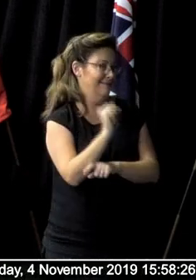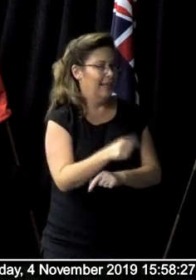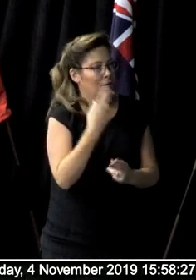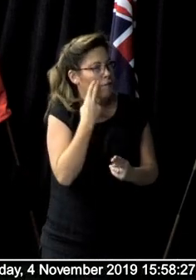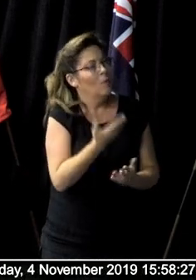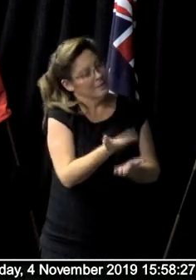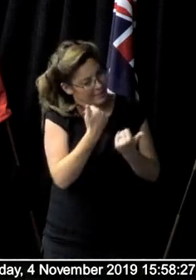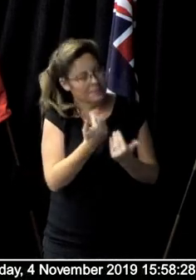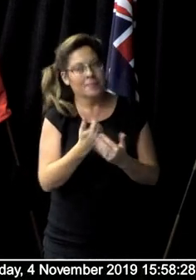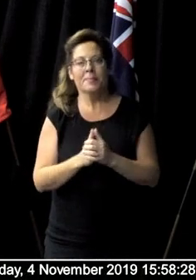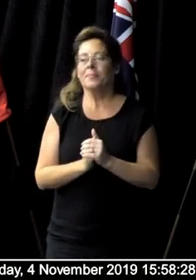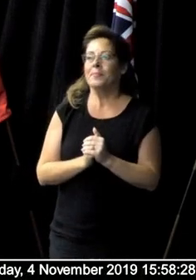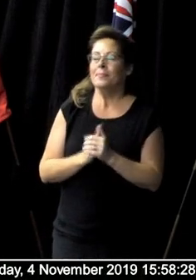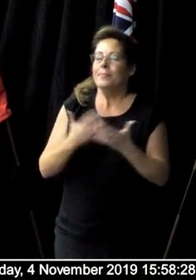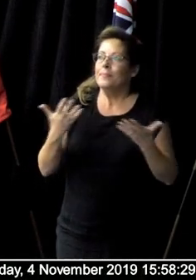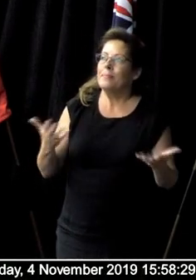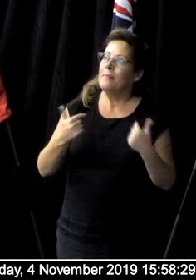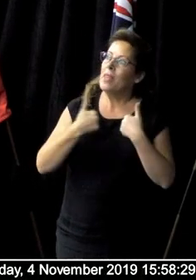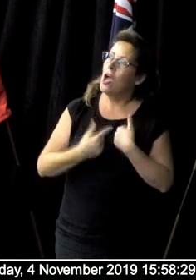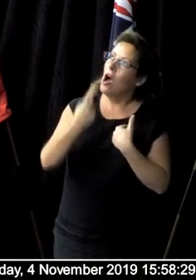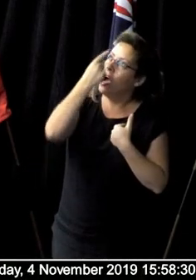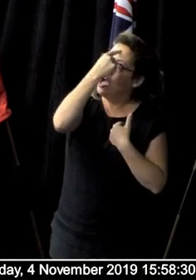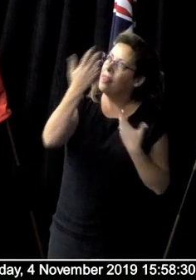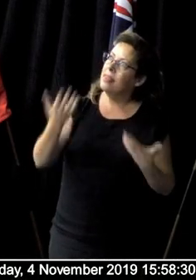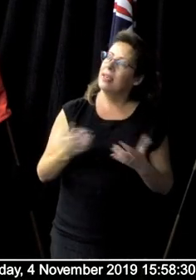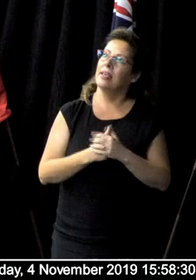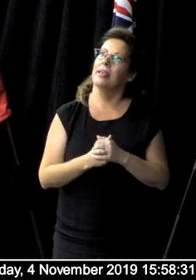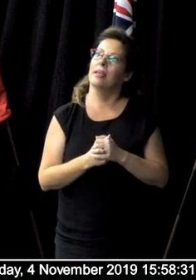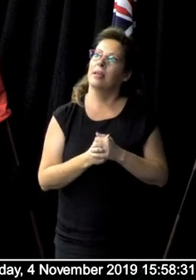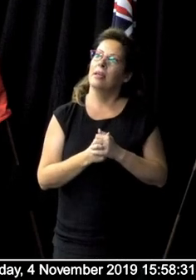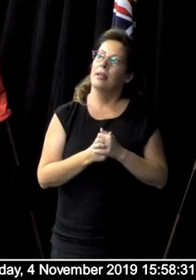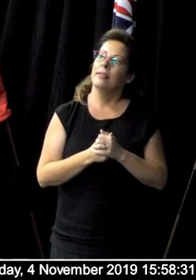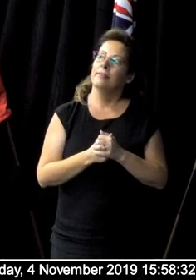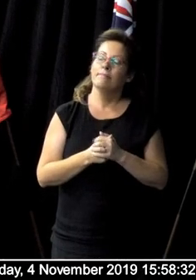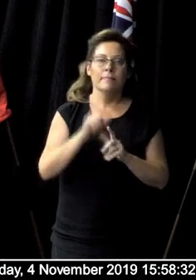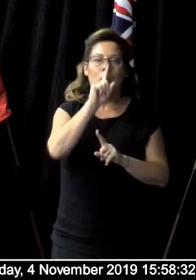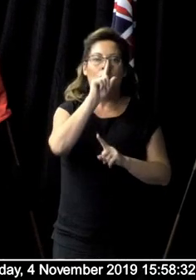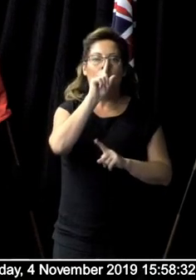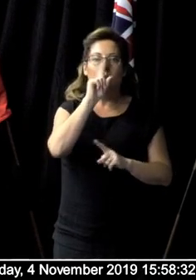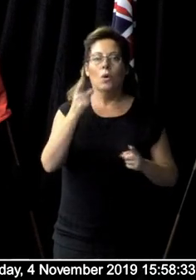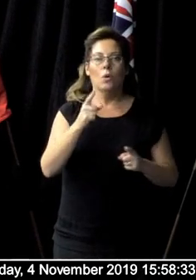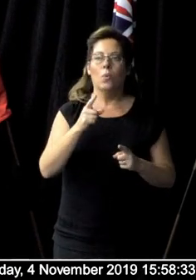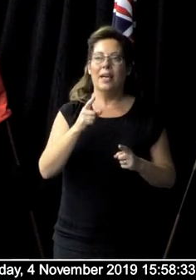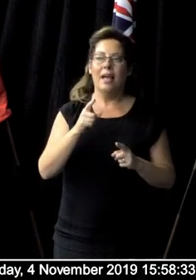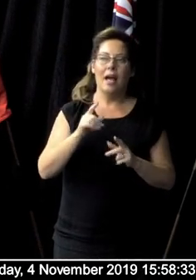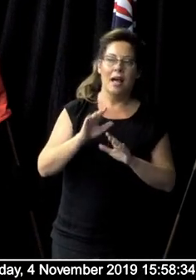I think in the meantime, I guess we can’t wait for those special schools,